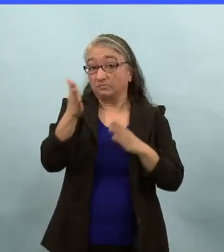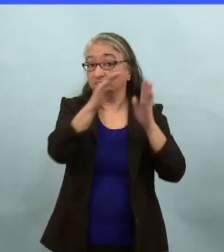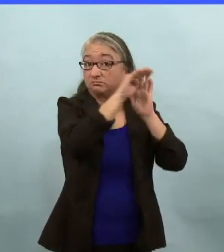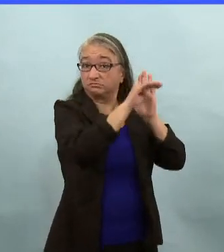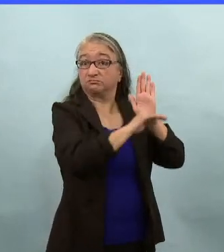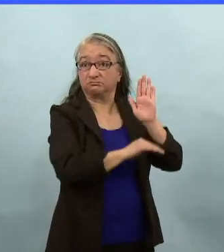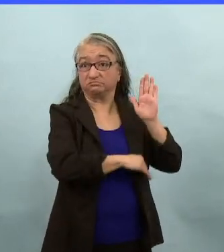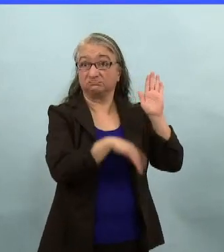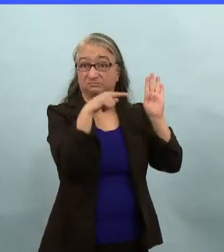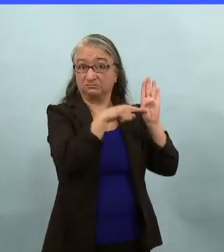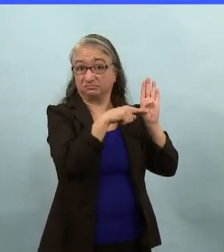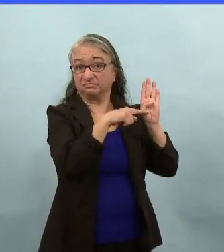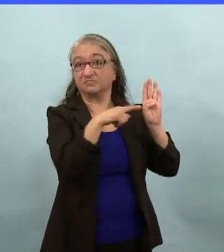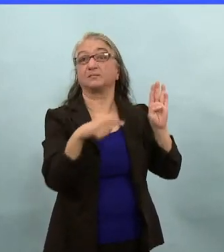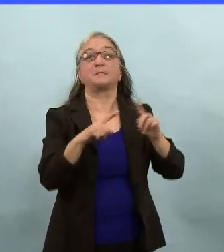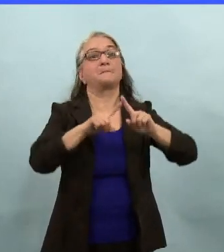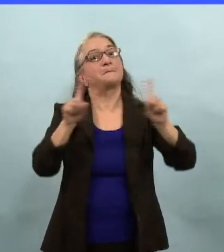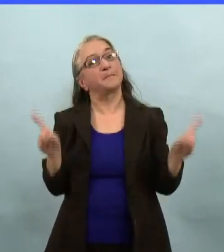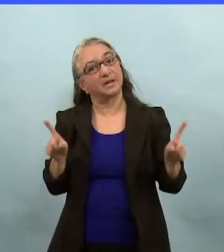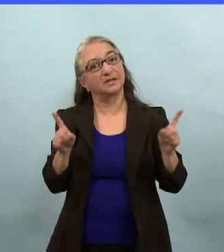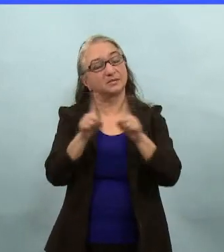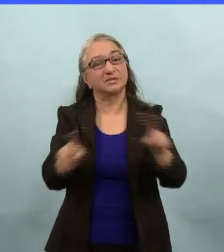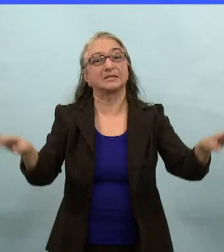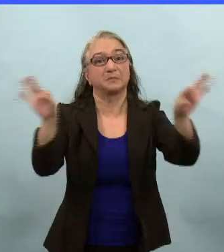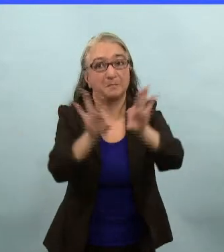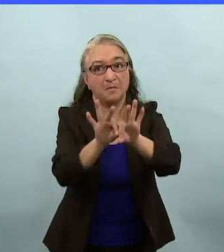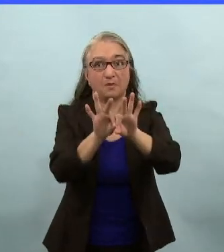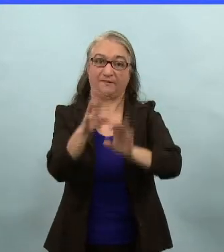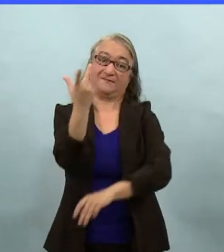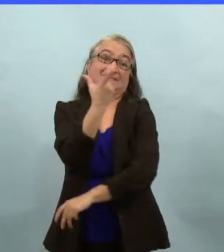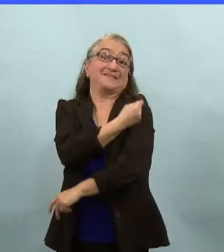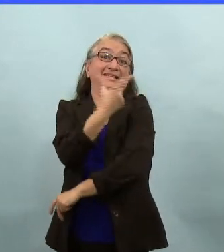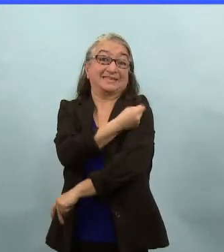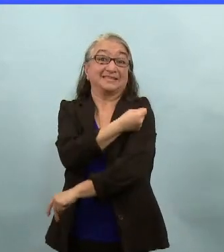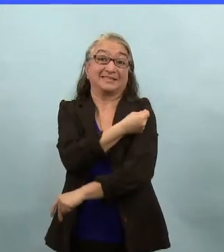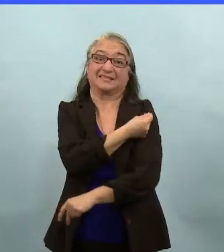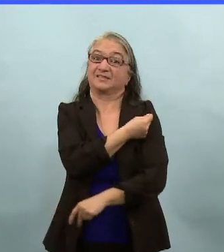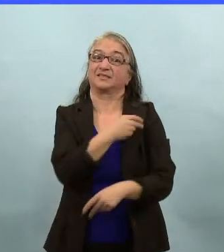you know vaccines and other things out there will also help as dr atwell talked about there's many